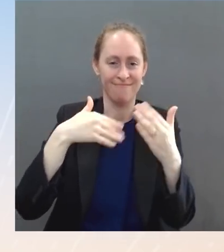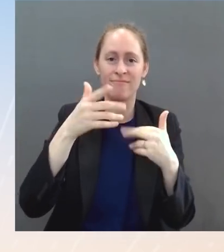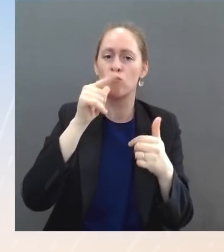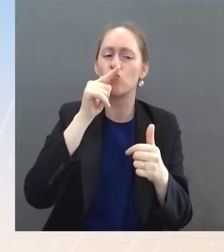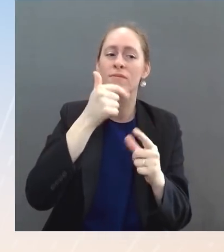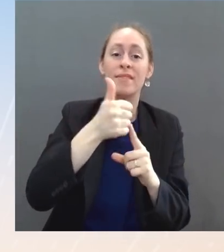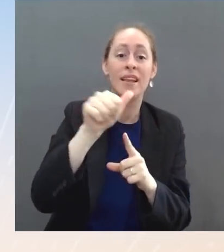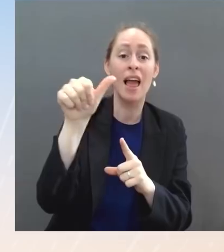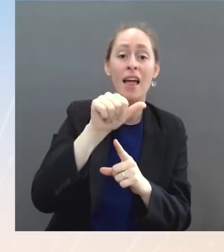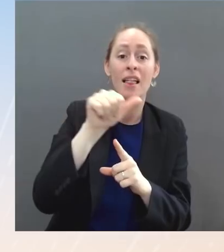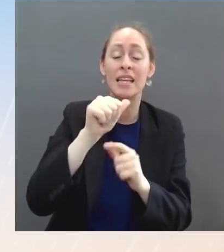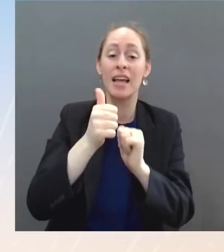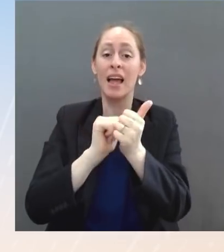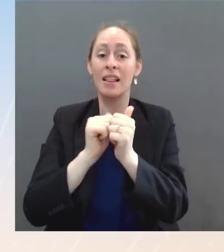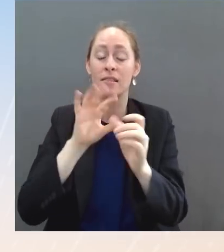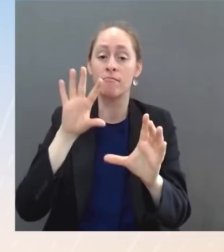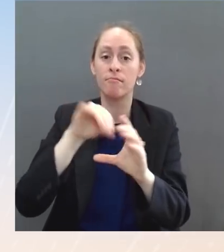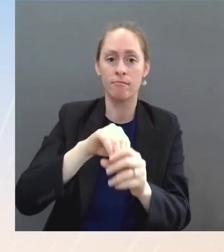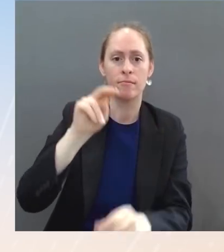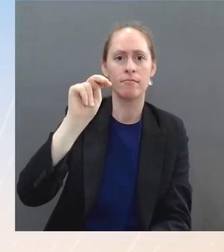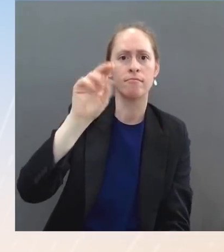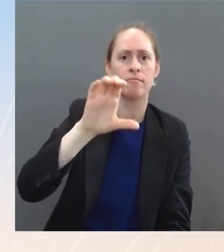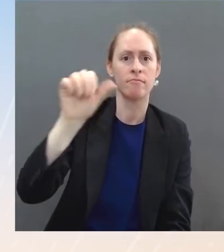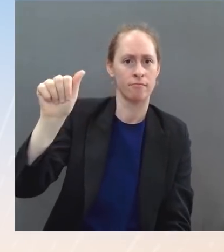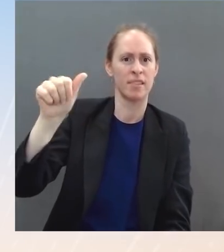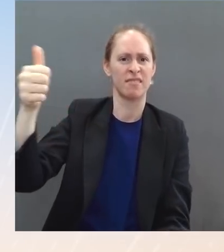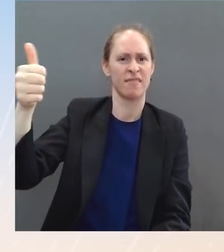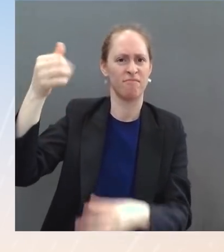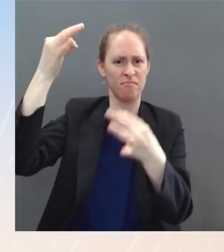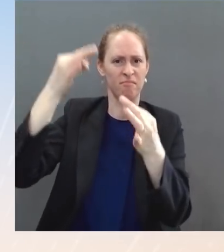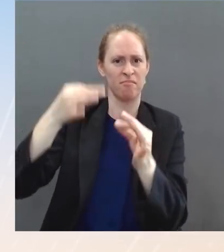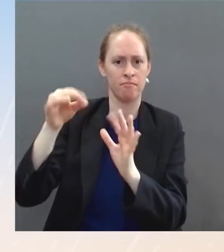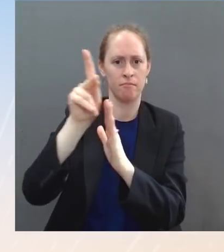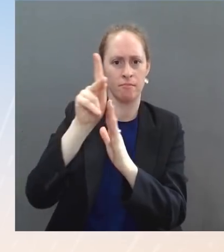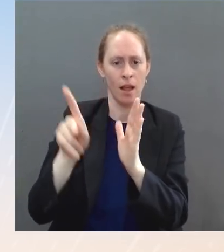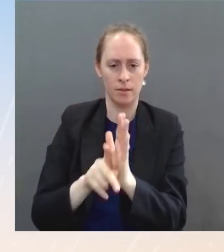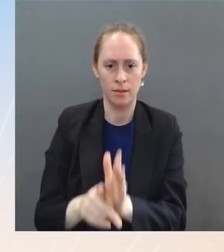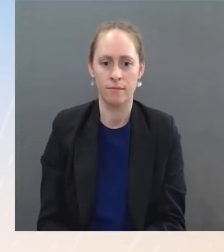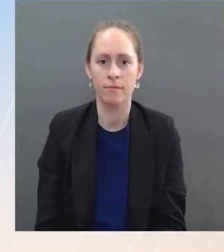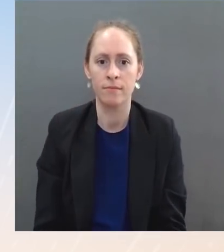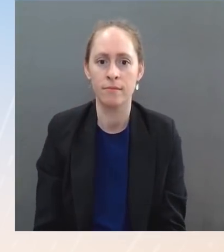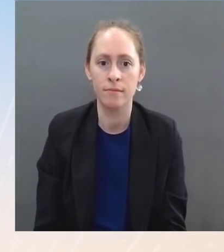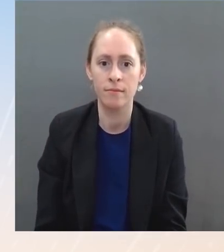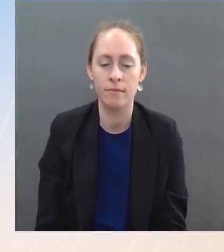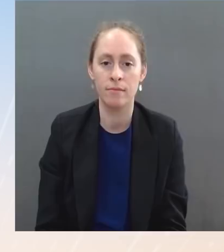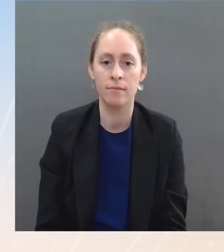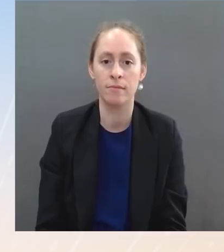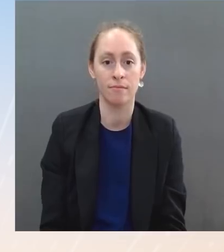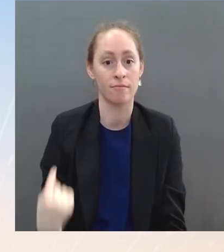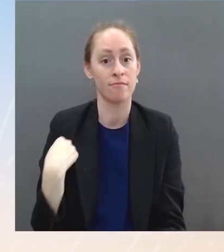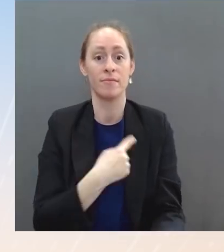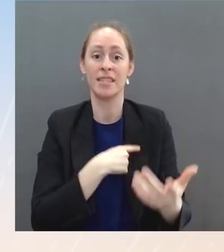What I would say, Peter, if we look at this broadly, is that we celebrated International Transgender Day of Visibility last week